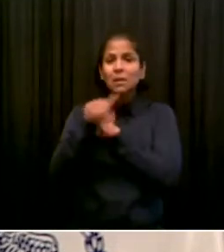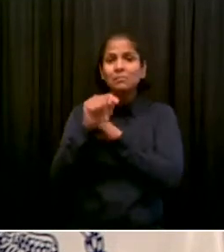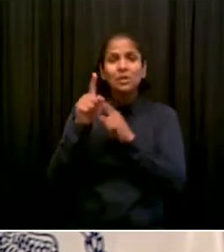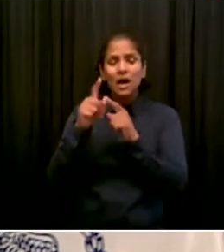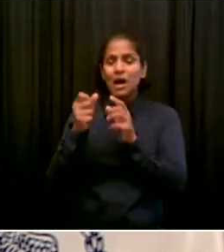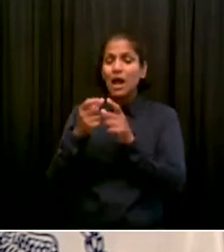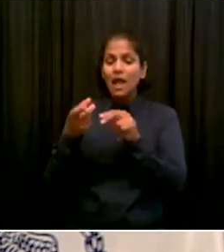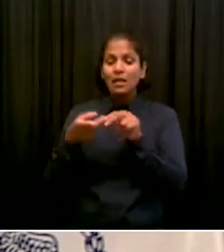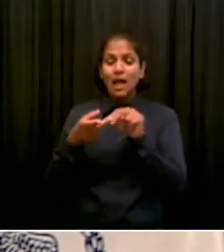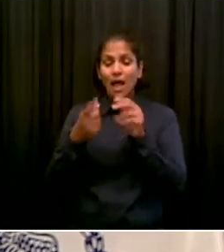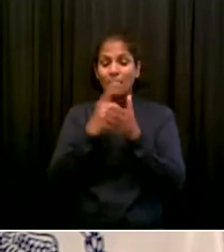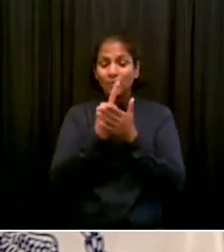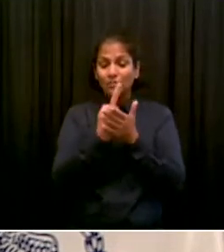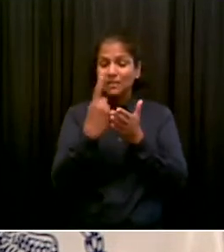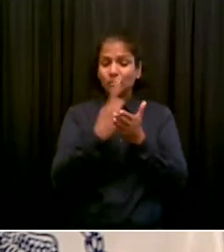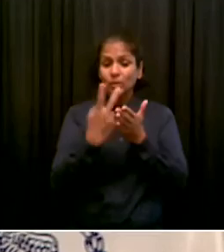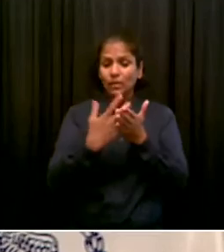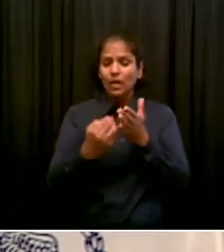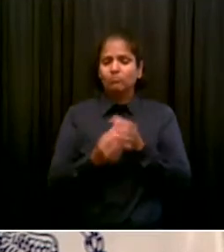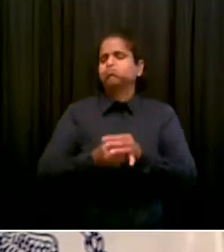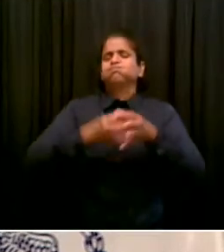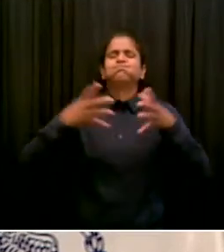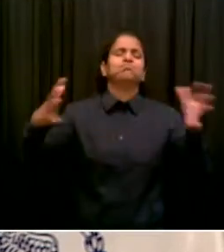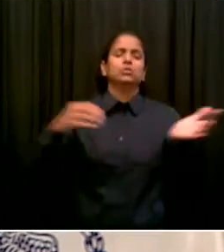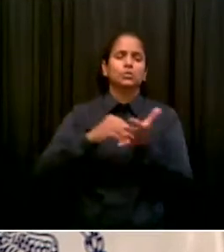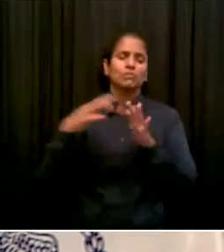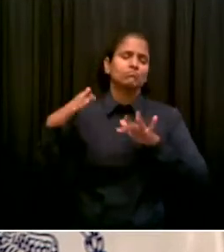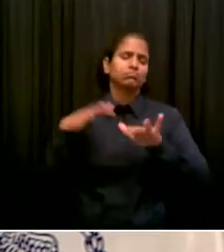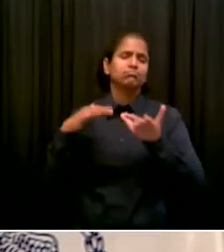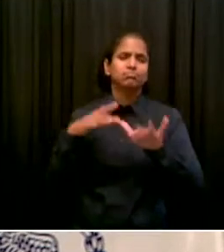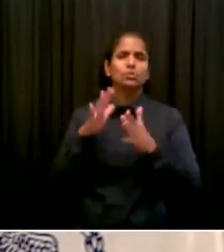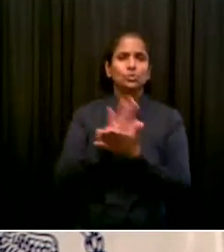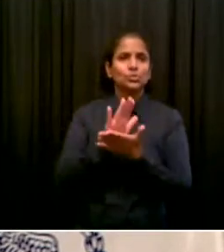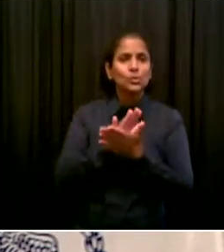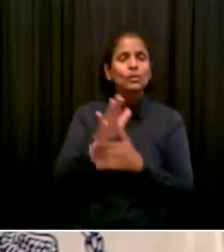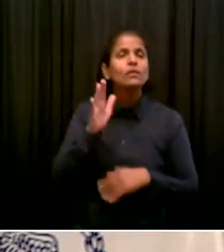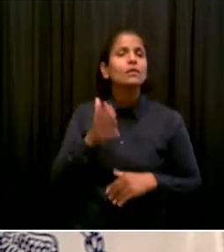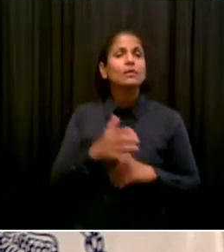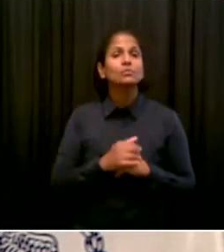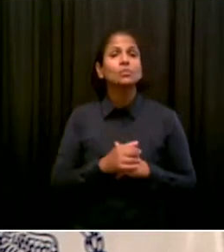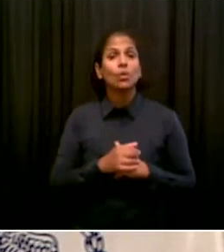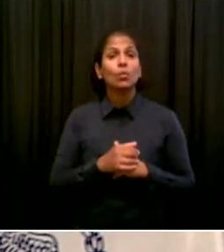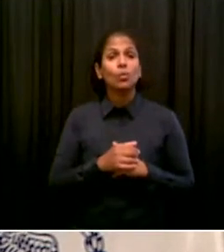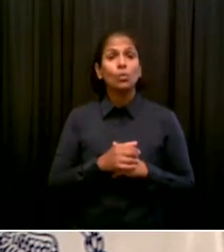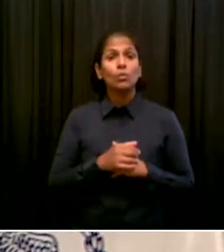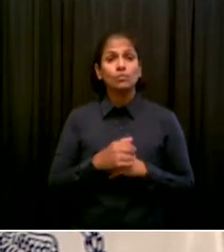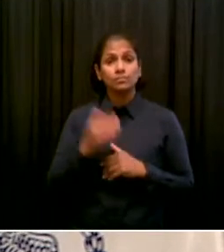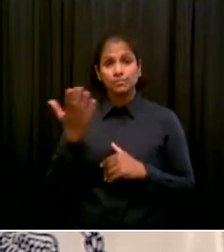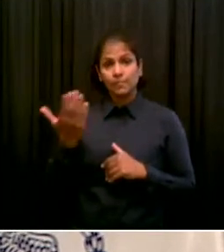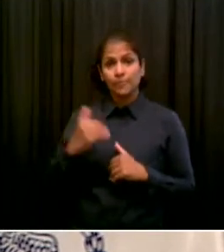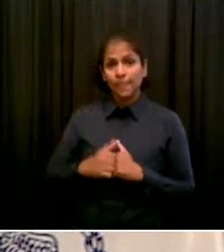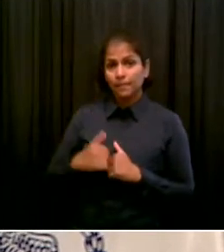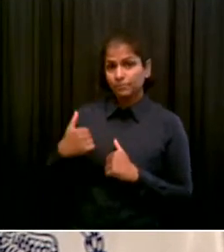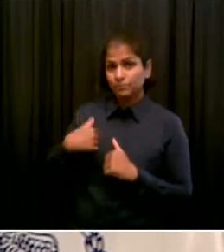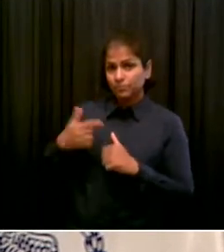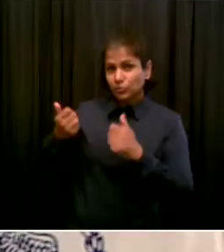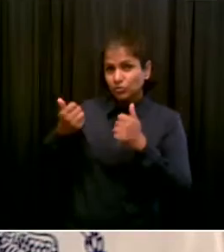CHANGE EVEN MORE IN SEPTEMBER, WHICH IS THE HISTORIC PATTERN. WITH THAT TWO-YEAR. QUESTION OGIF VI TNGHE BEST